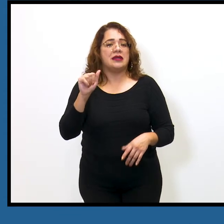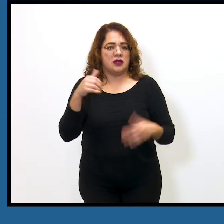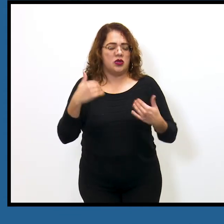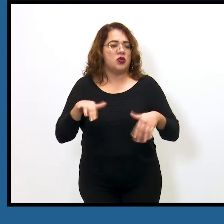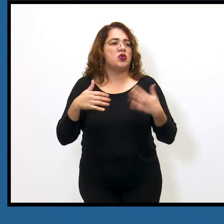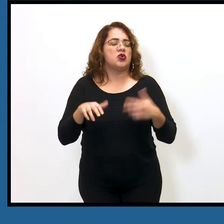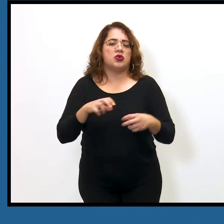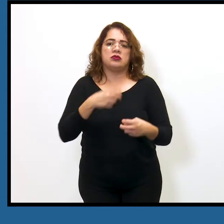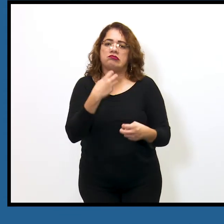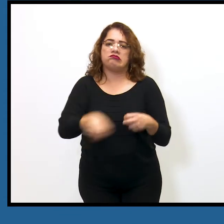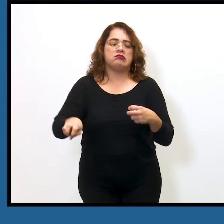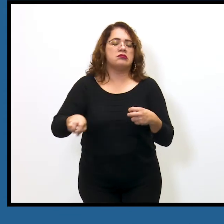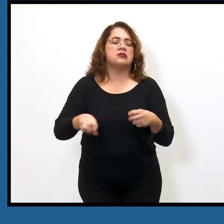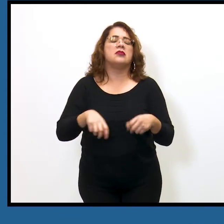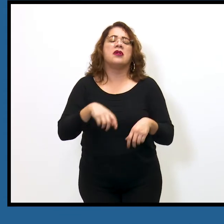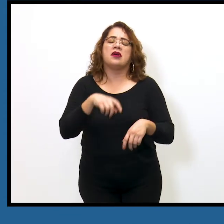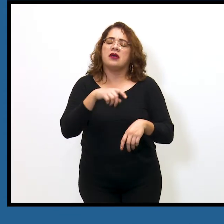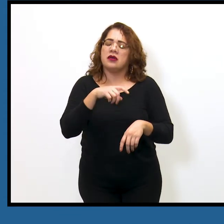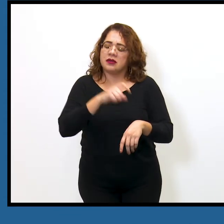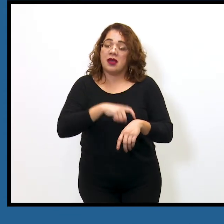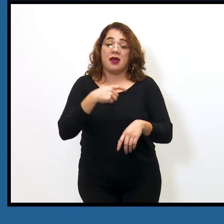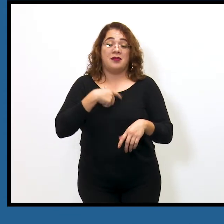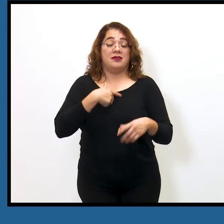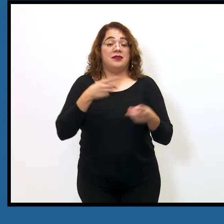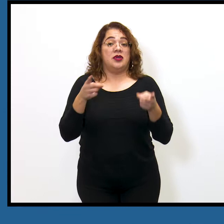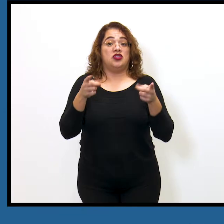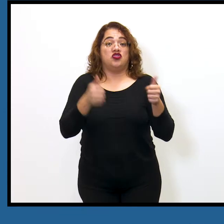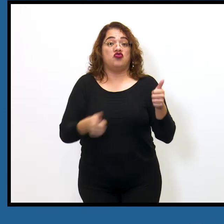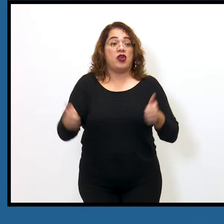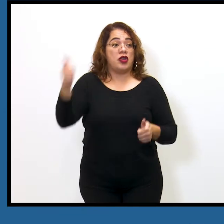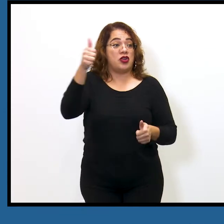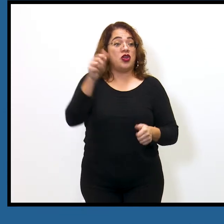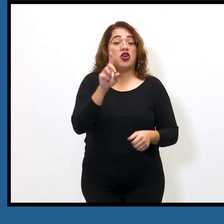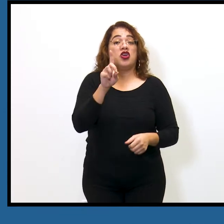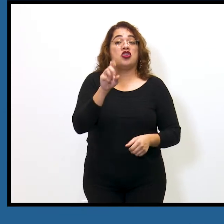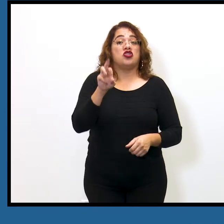As your health department director and Dr. Davis you know your health officer,